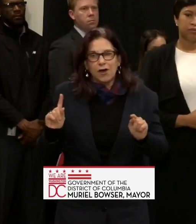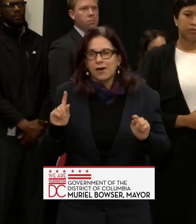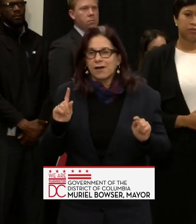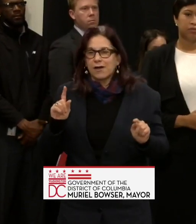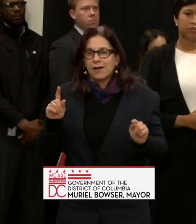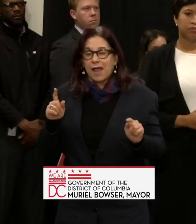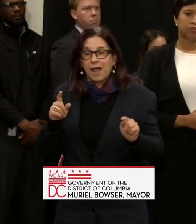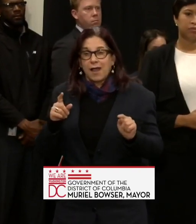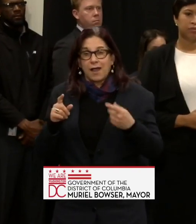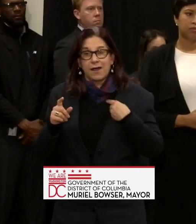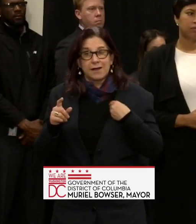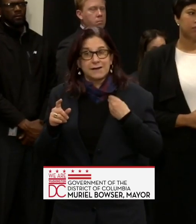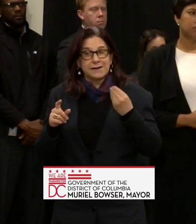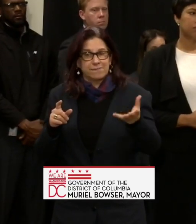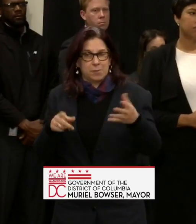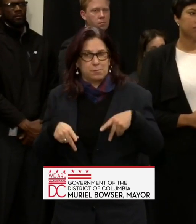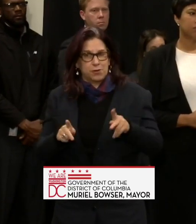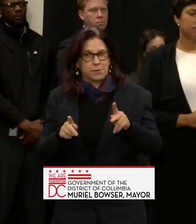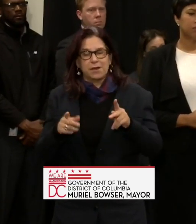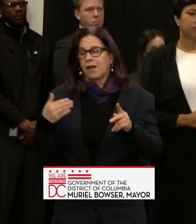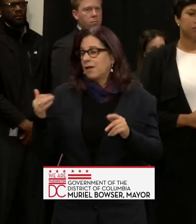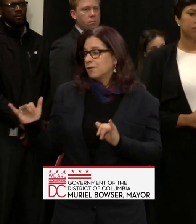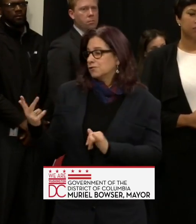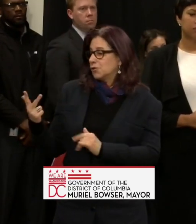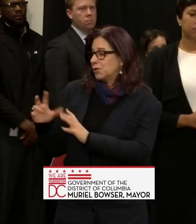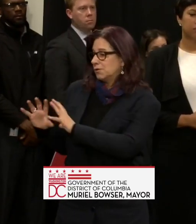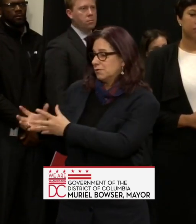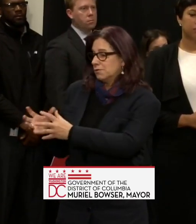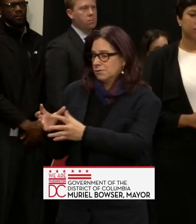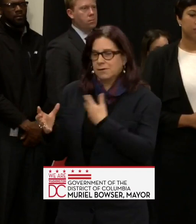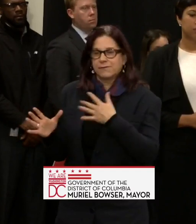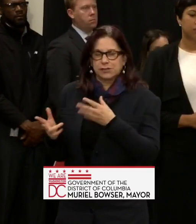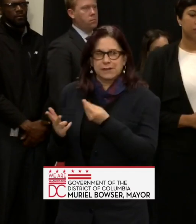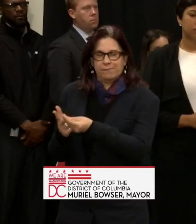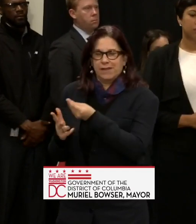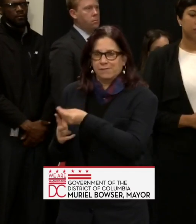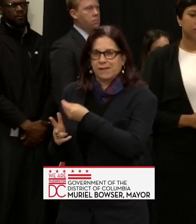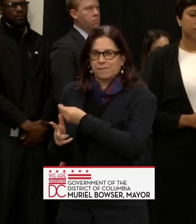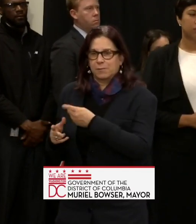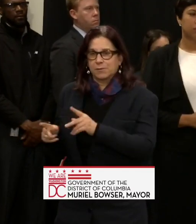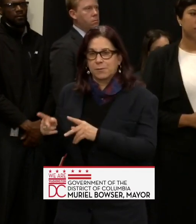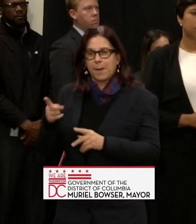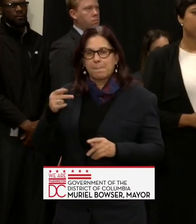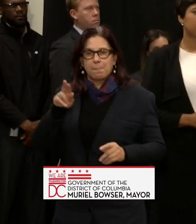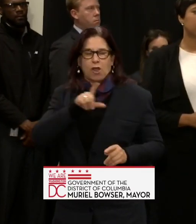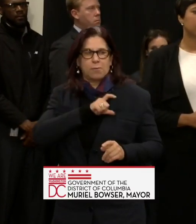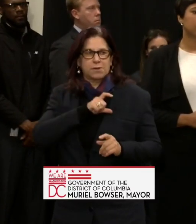WE'VE RECEIVED AND I KNOW THE PARK SERVICE HAS BEEN WORKING WITH ALL OF THOSE THAT APPLIED FOR THEM TO ENSURE THAT THEY CAN